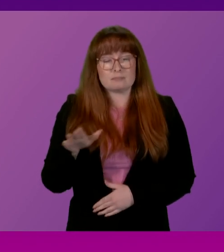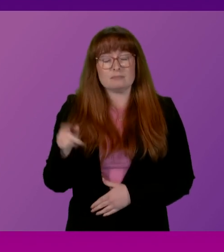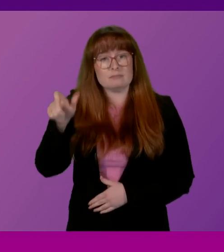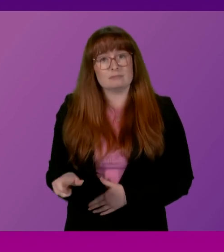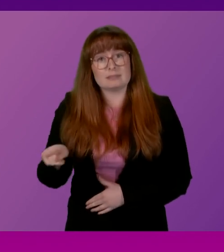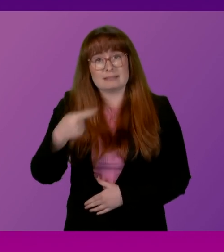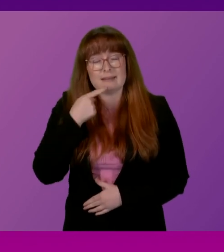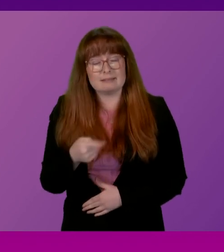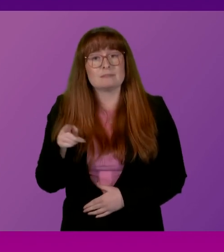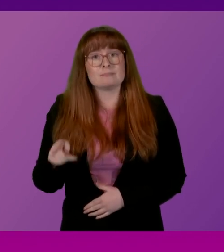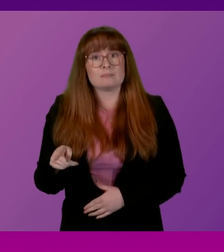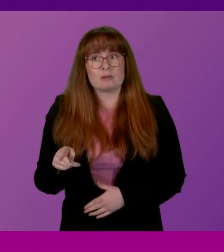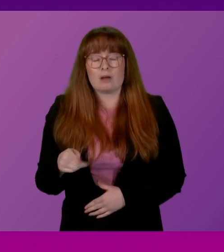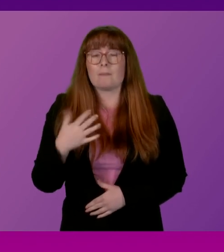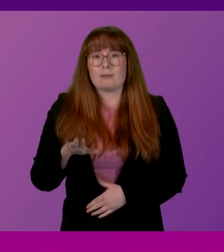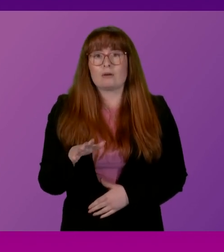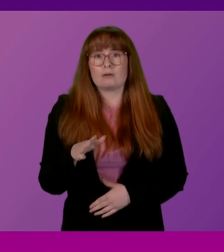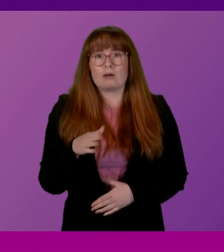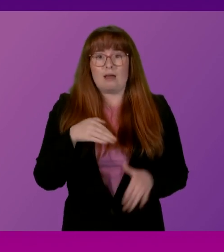“It used to be every pound is a prisoner, now it’s every penny”.